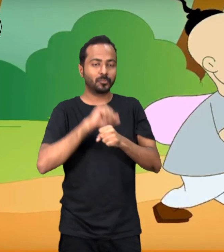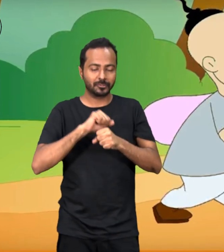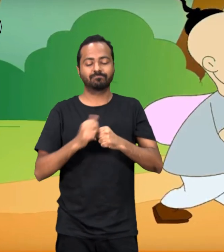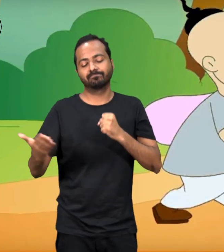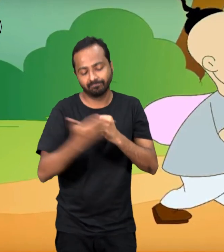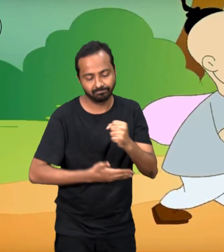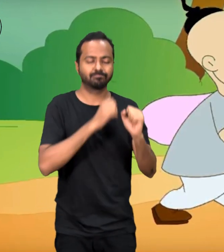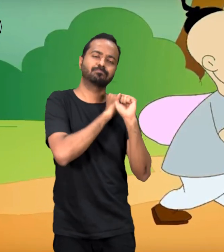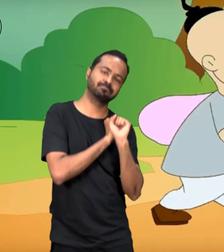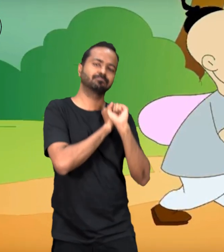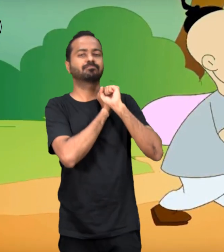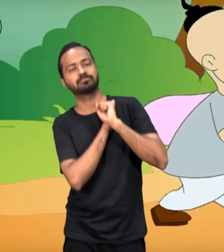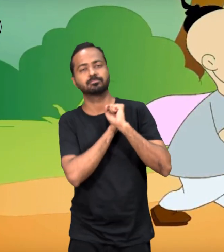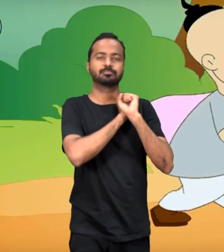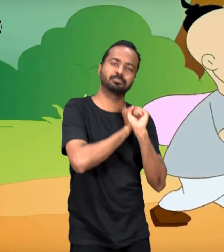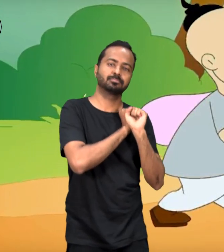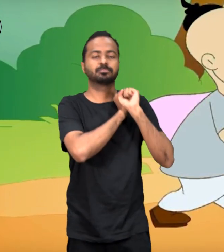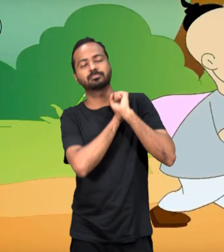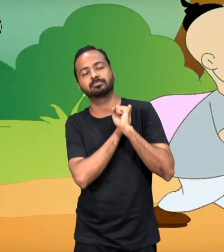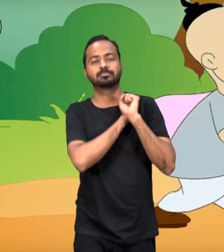And pandit also left home for work.